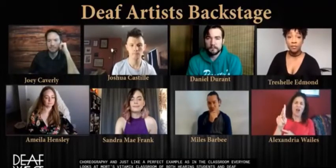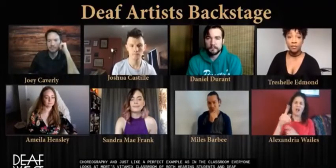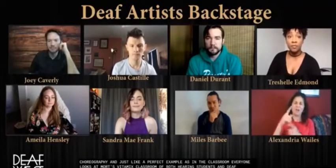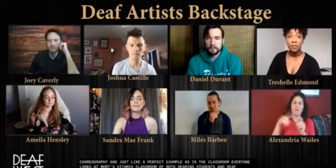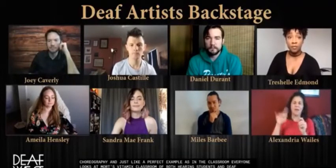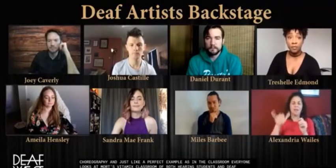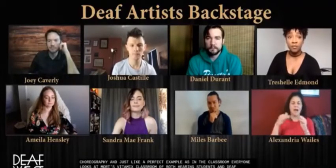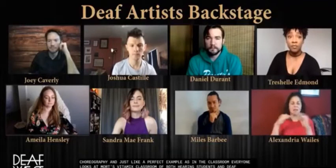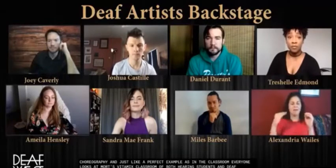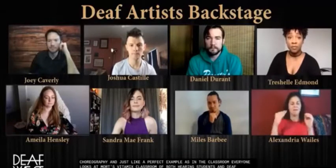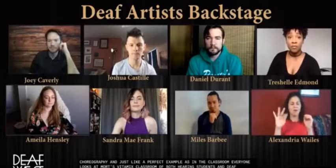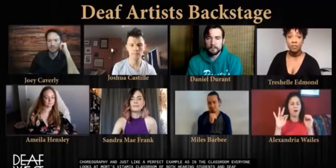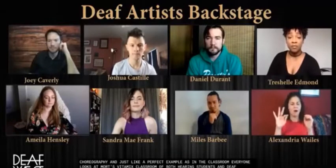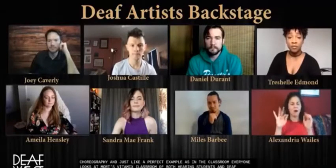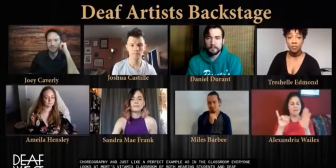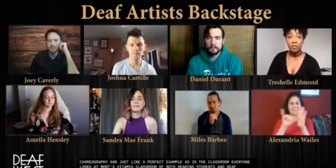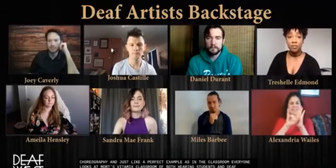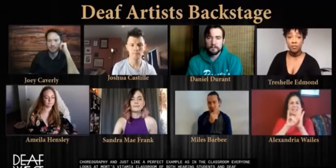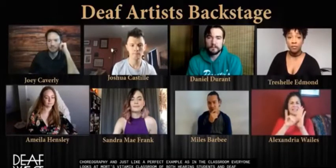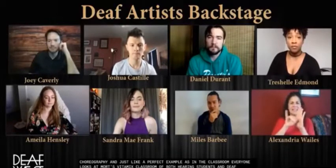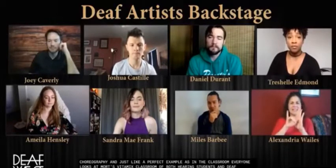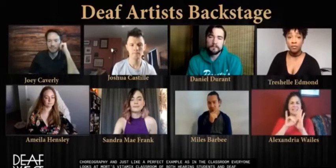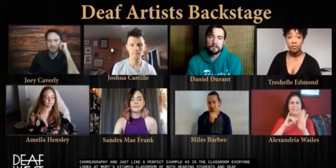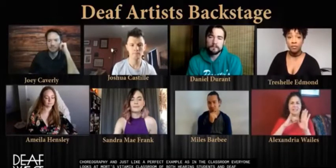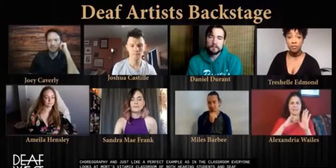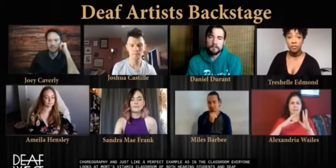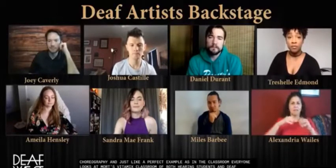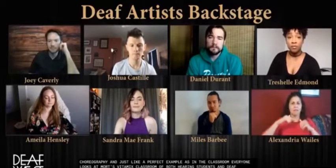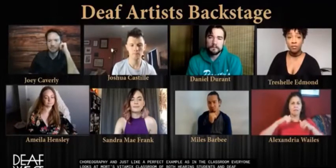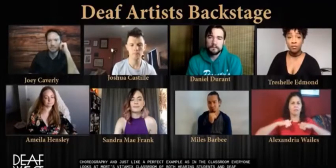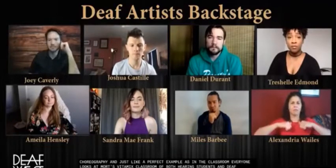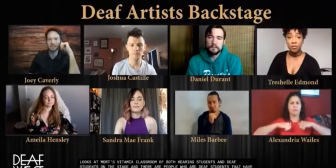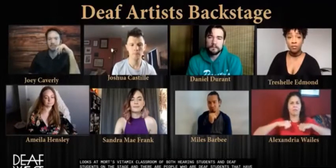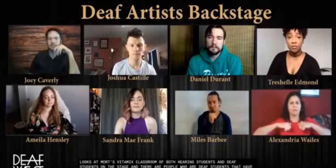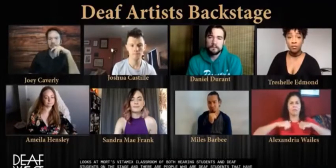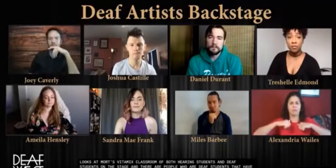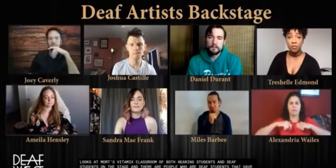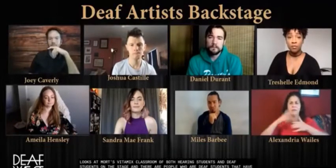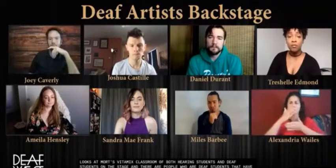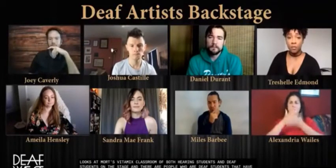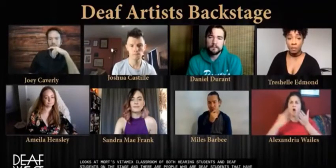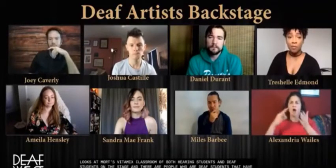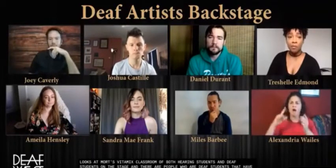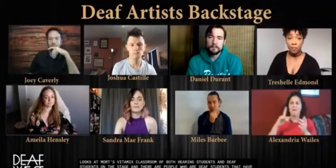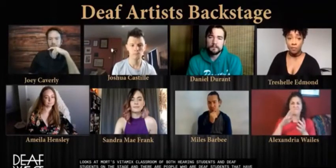And to experience that at such a young age is a really marked moment for many Deaf people.